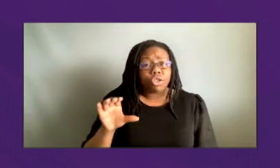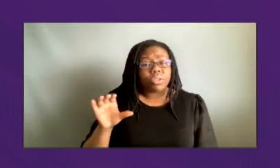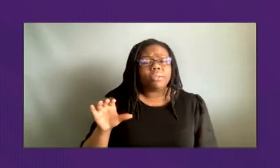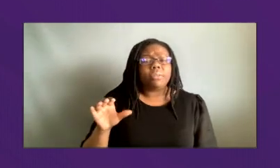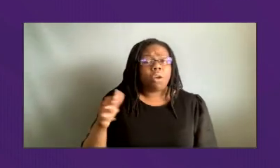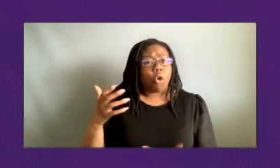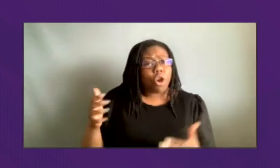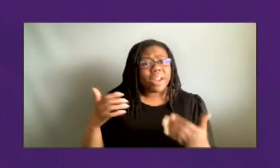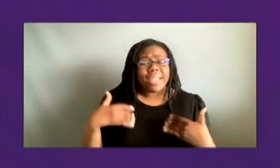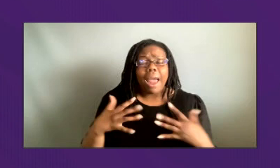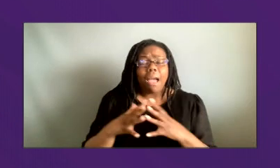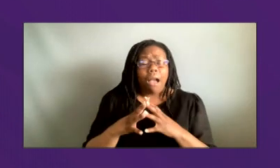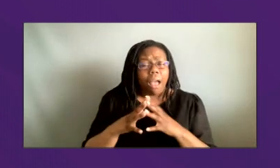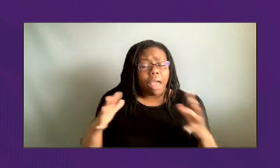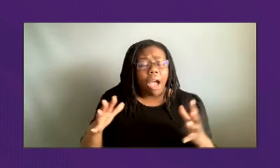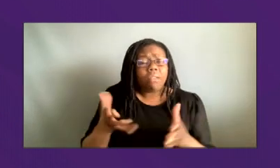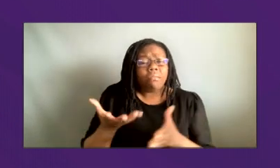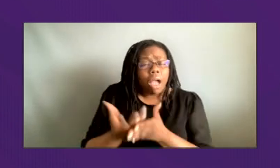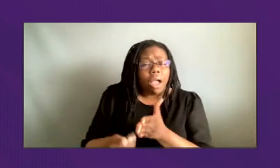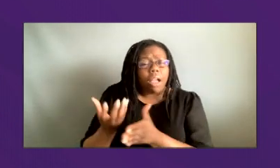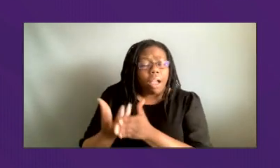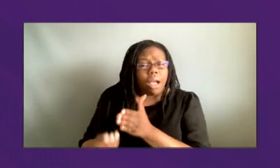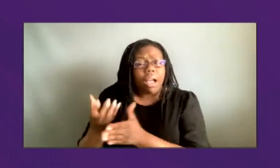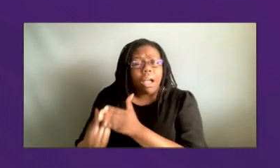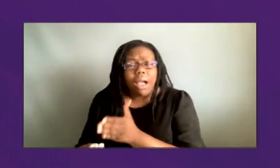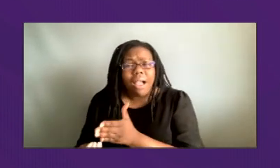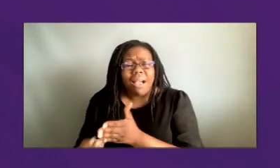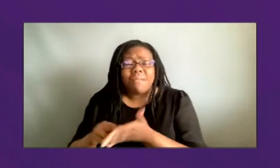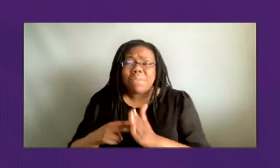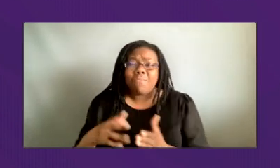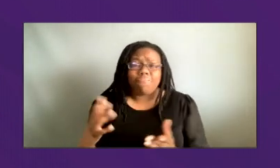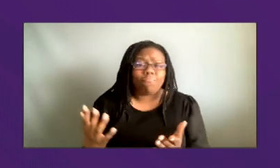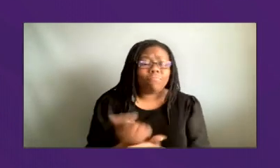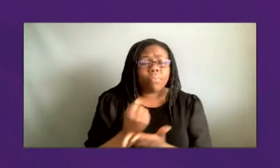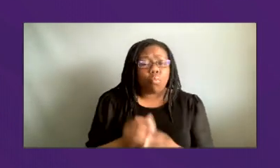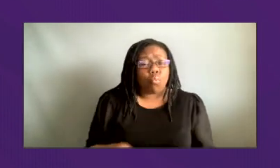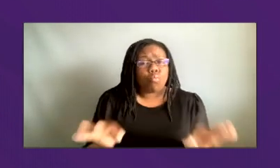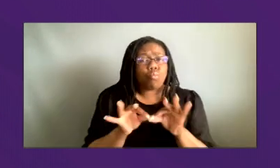negotiations needed to happen, because these groups needed to come together and address how